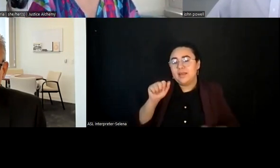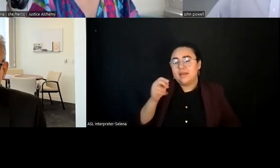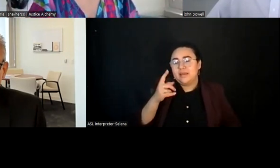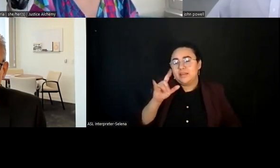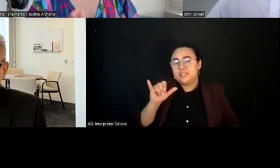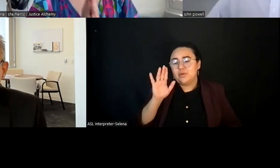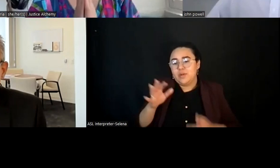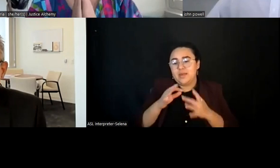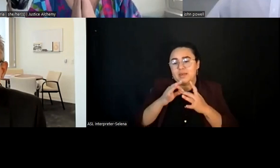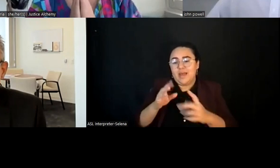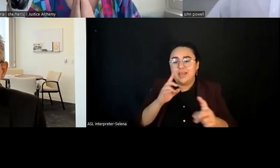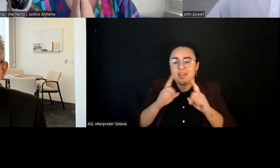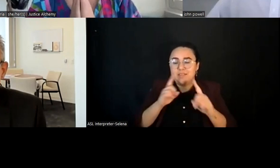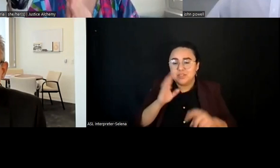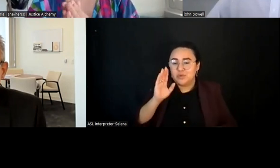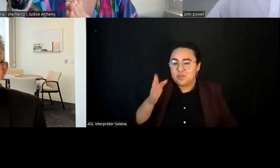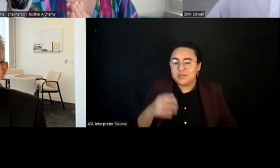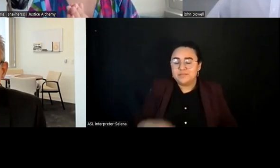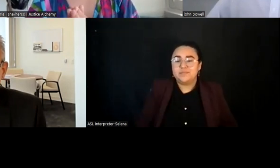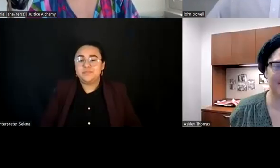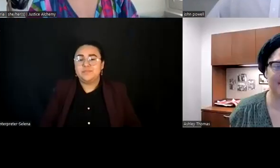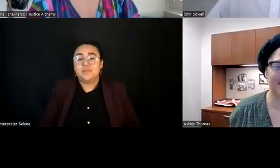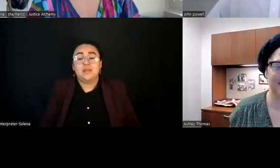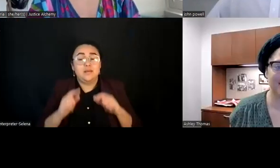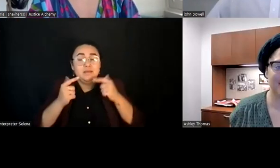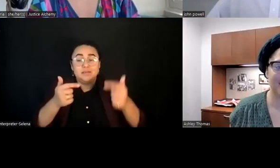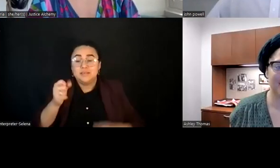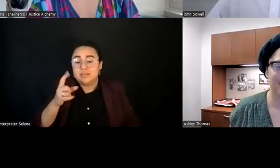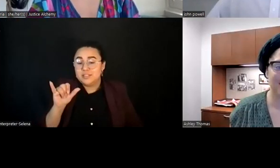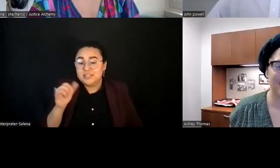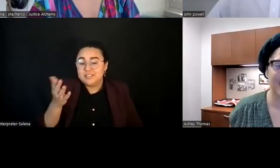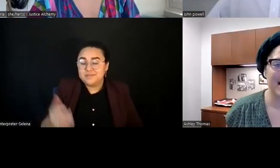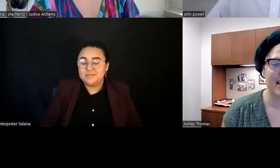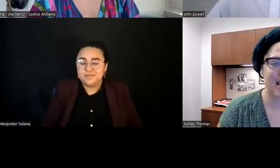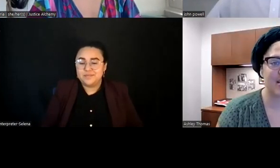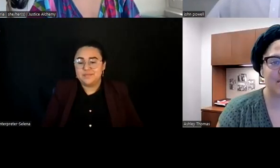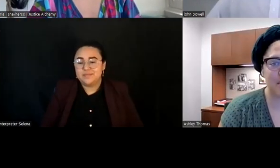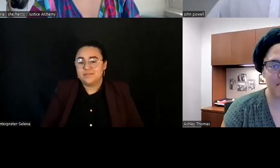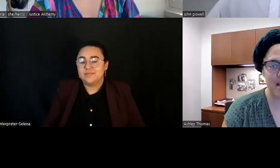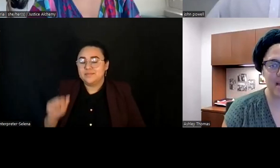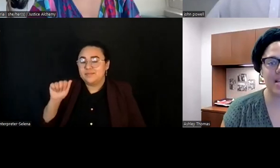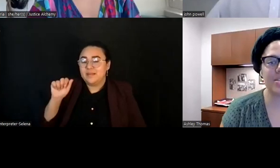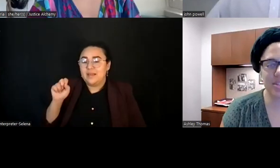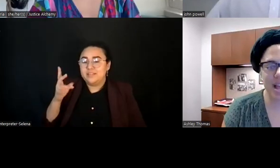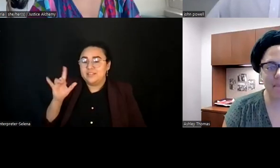So with that being said, I'll pass it to Ashley. Thank you so much.